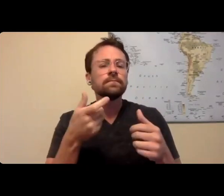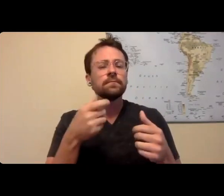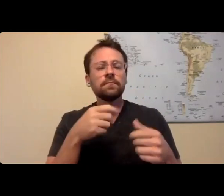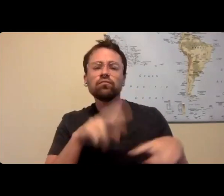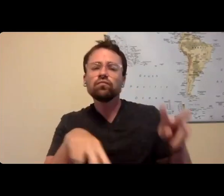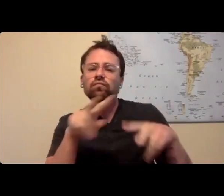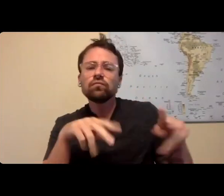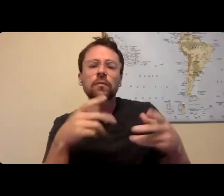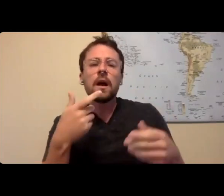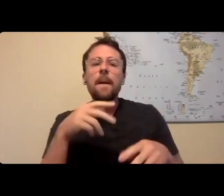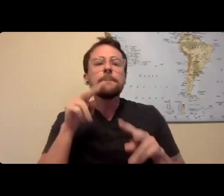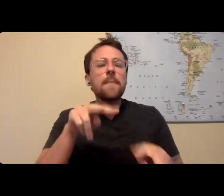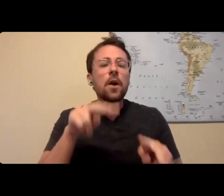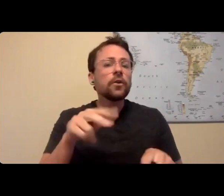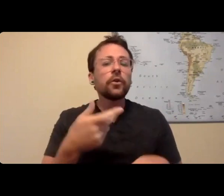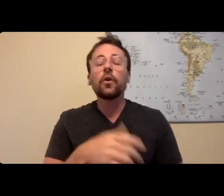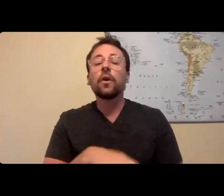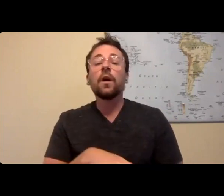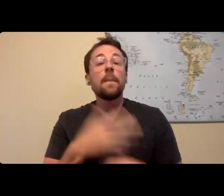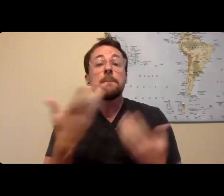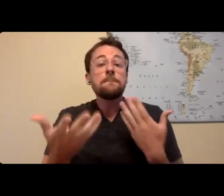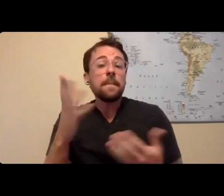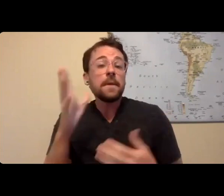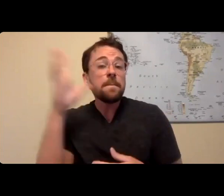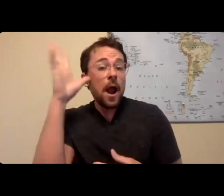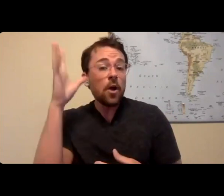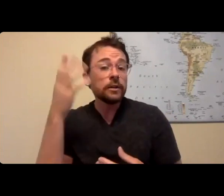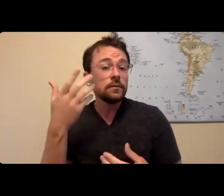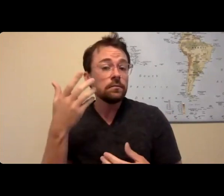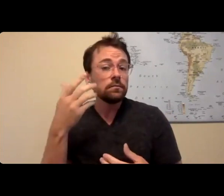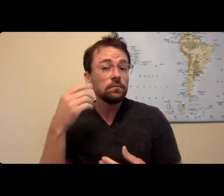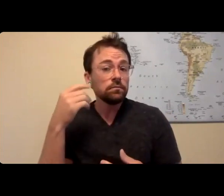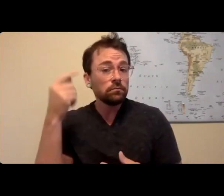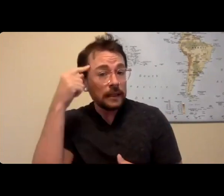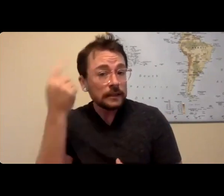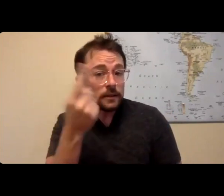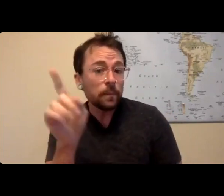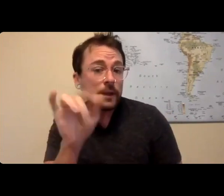We need to provide them with the language through stories, through other examples that